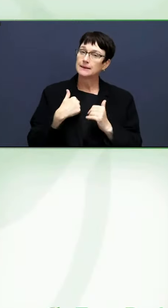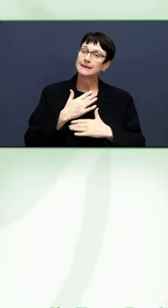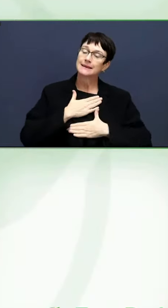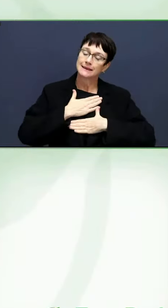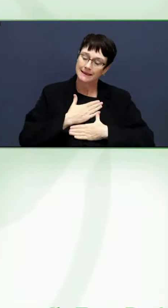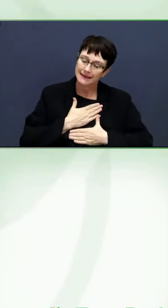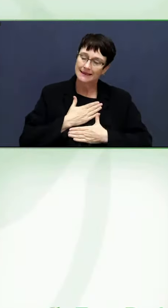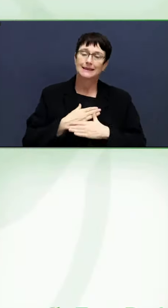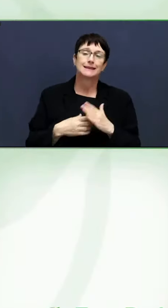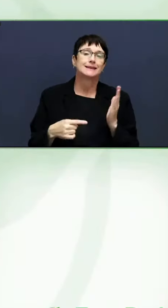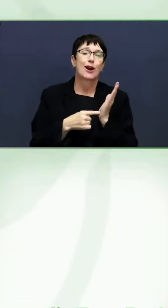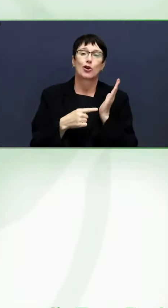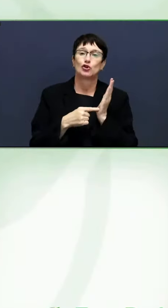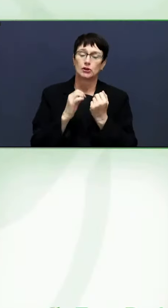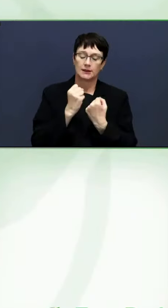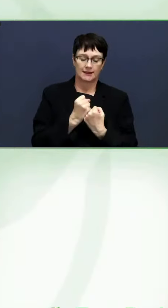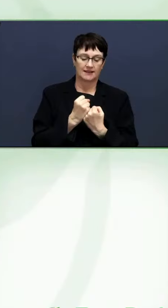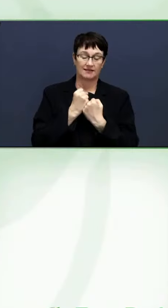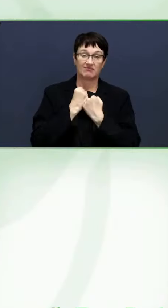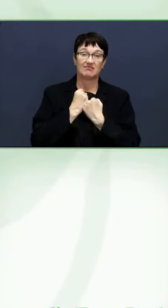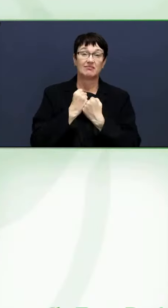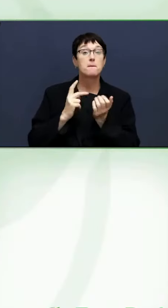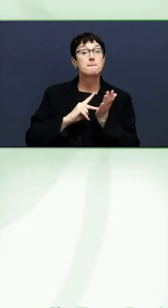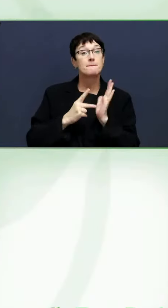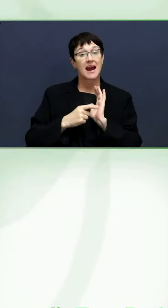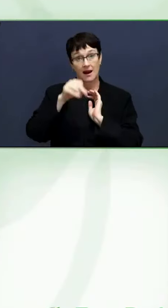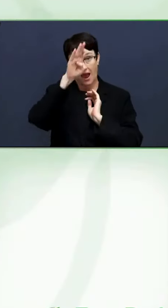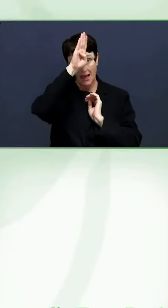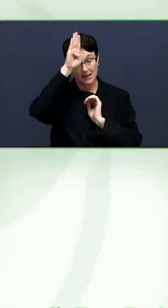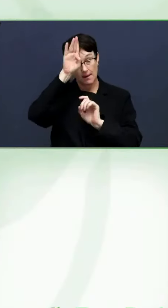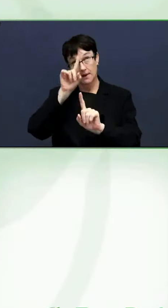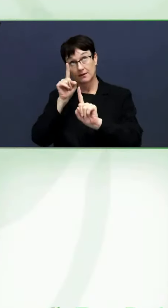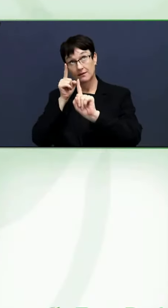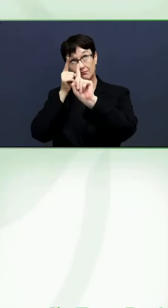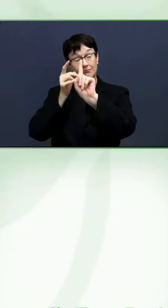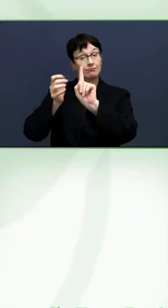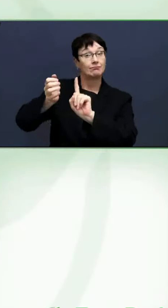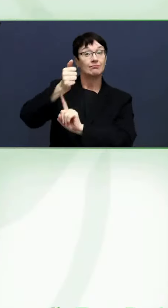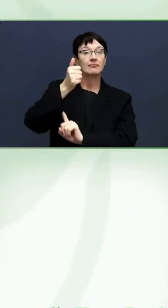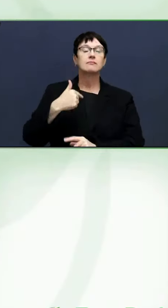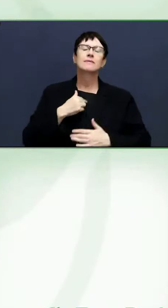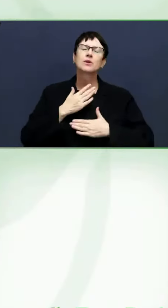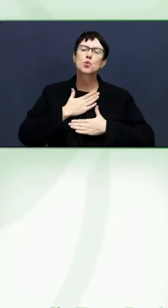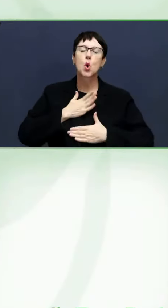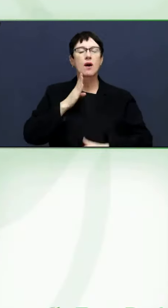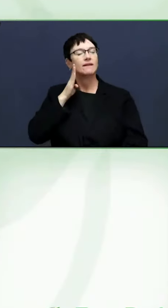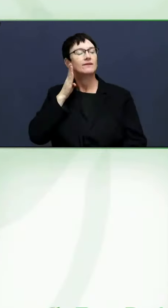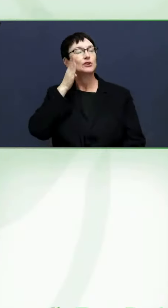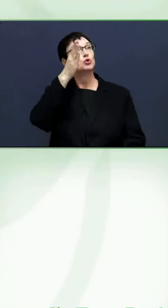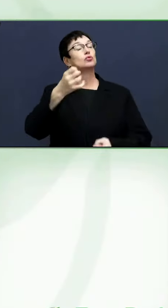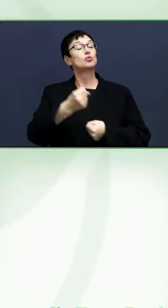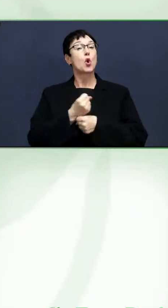My goal in life is to become a teacher for the blind and visually impaired, full featured generations to come.